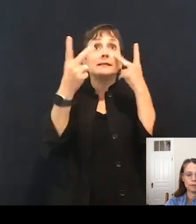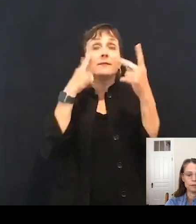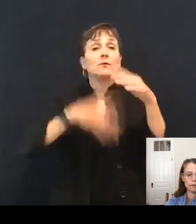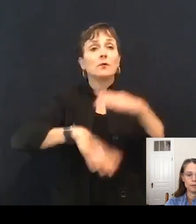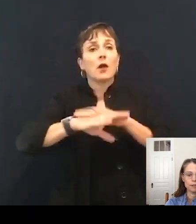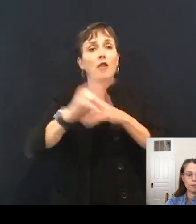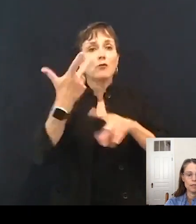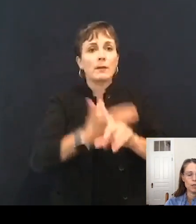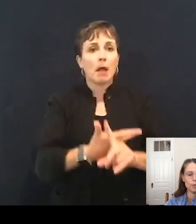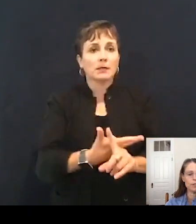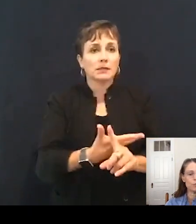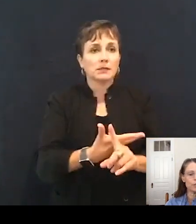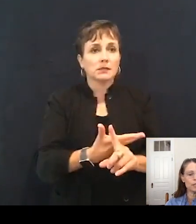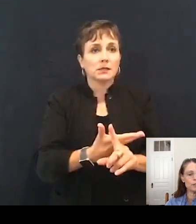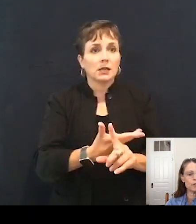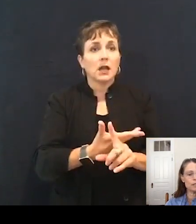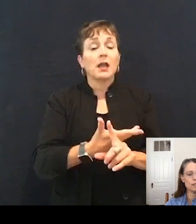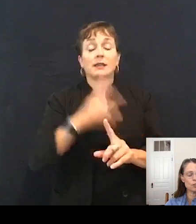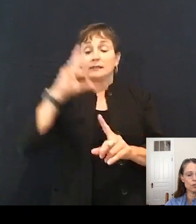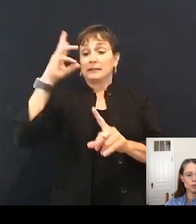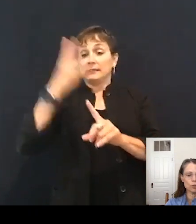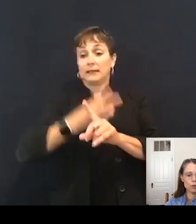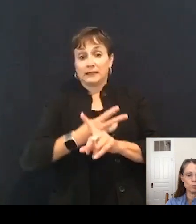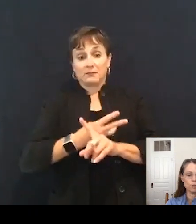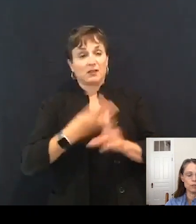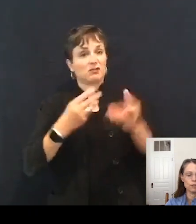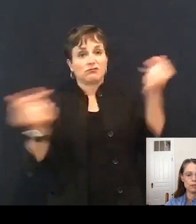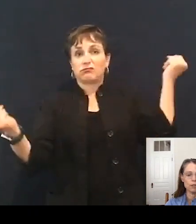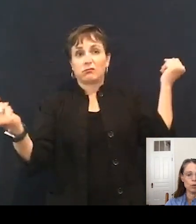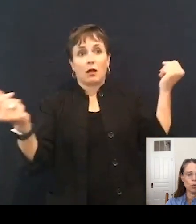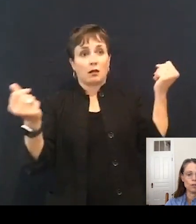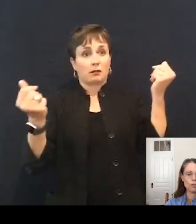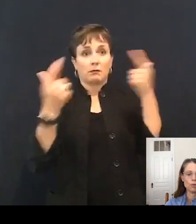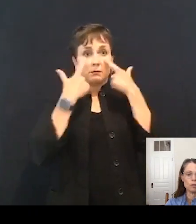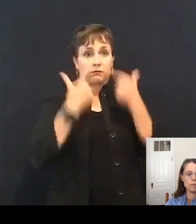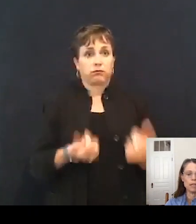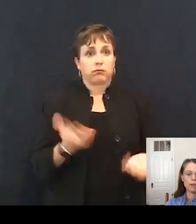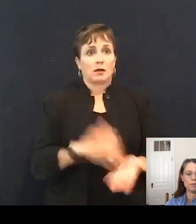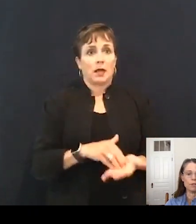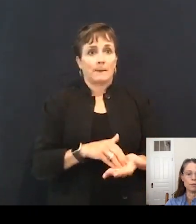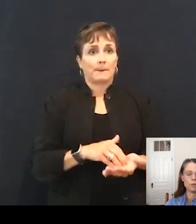But if we give additional treatments, one treatment every three months,